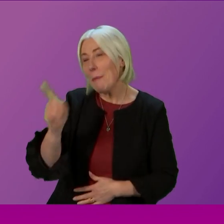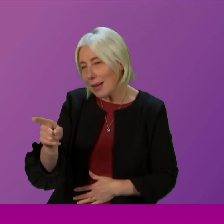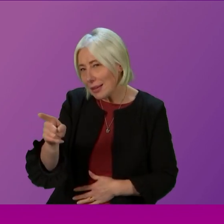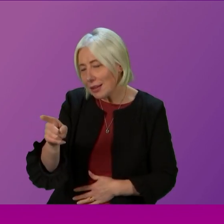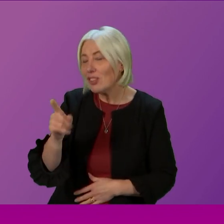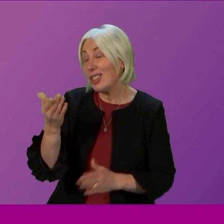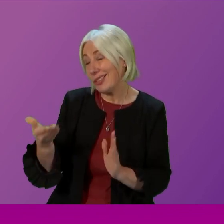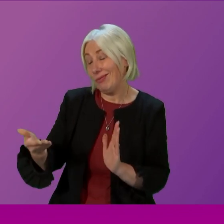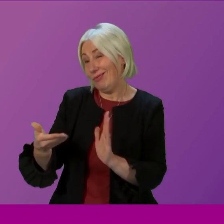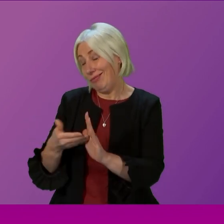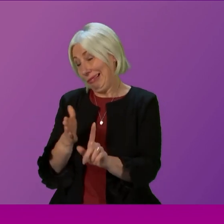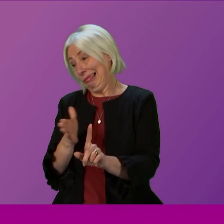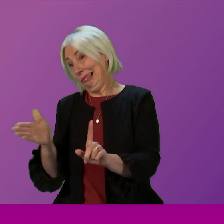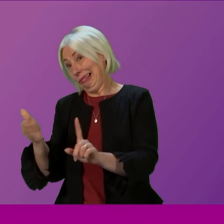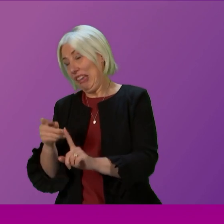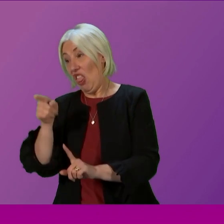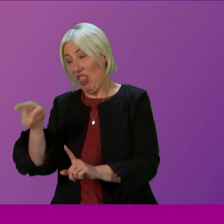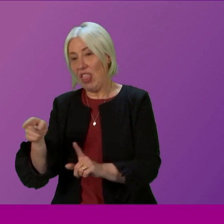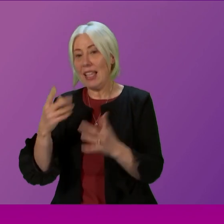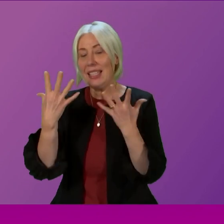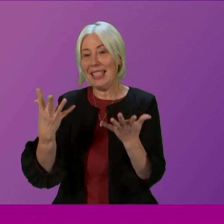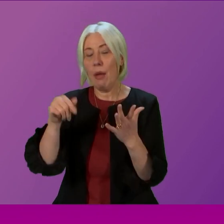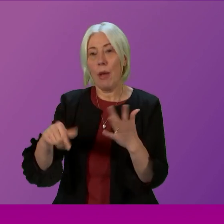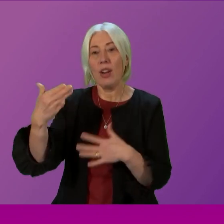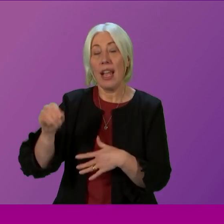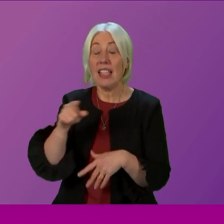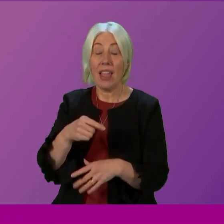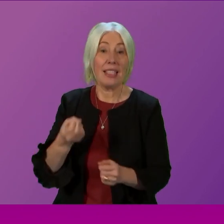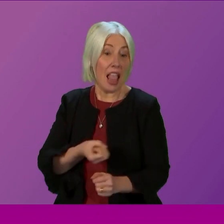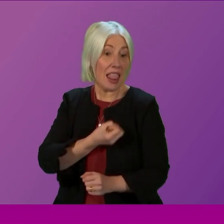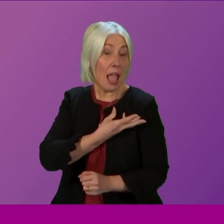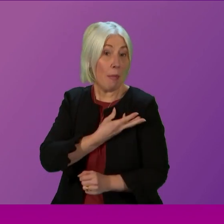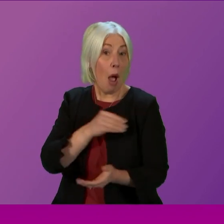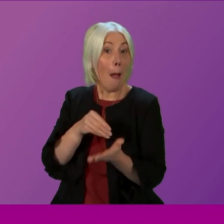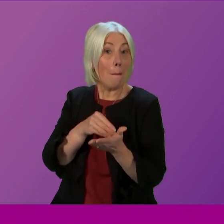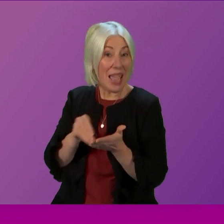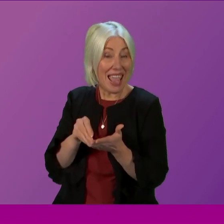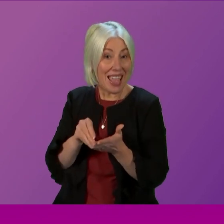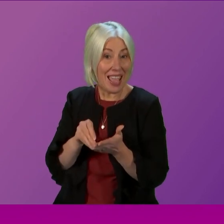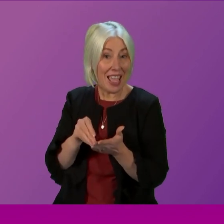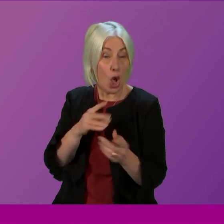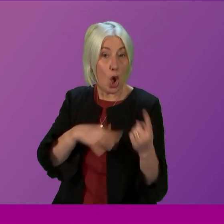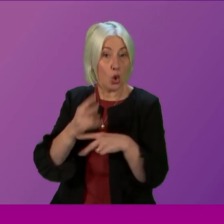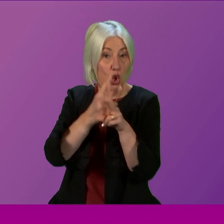an aside, that that is the rate paid by the Labour Government in Wales to the social care workforce.